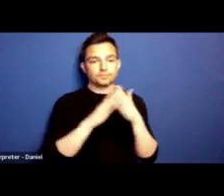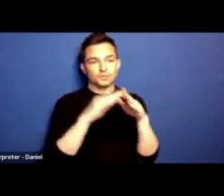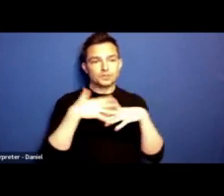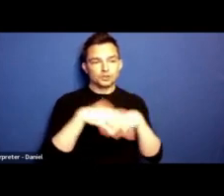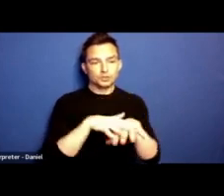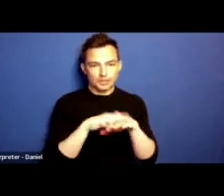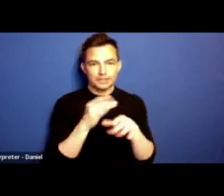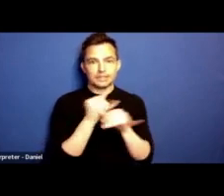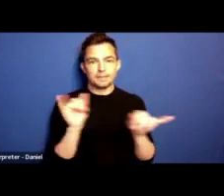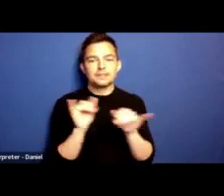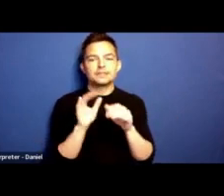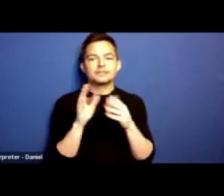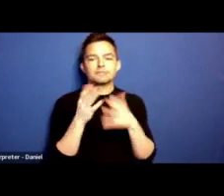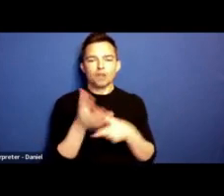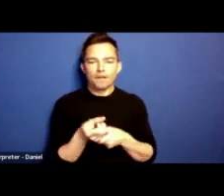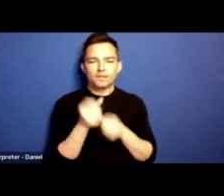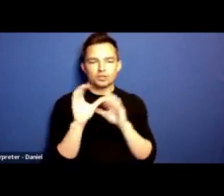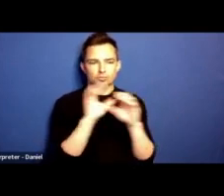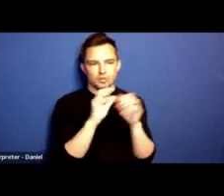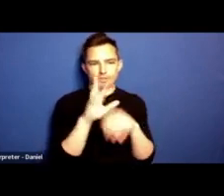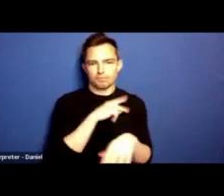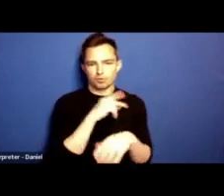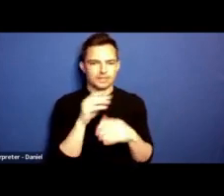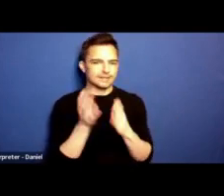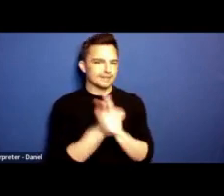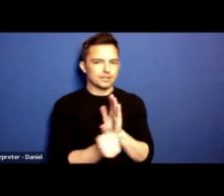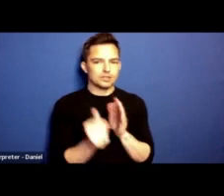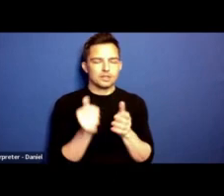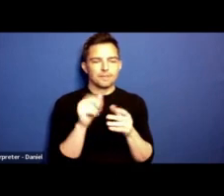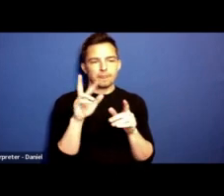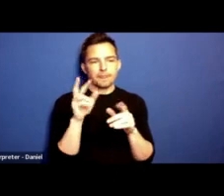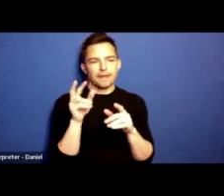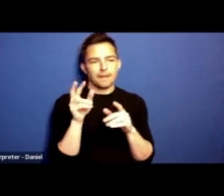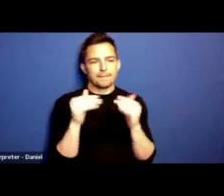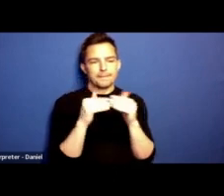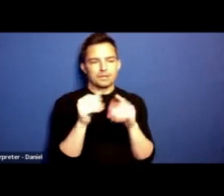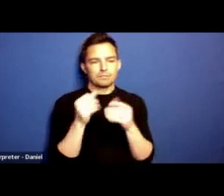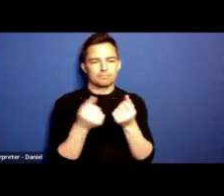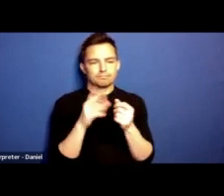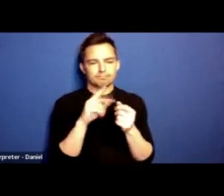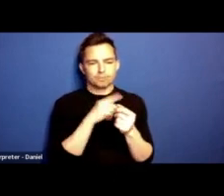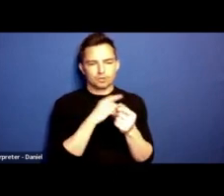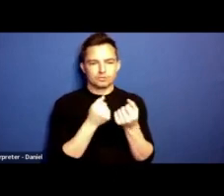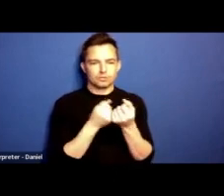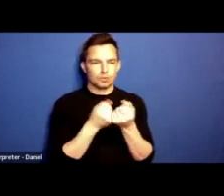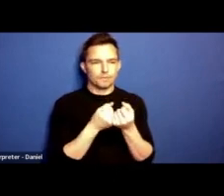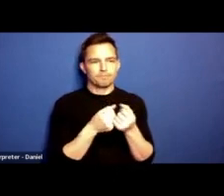increased confidence in communication, interpersonal skills, and perceived social support, increased satisfaction with life and self empowerment,